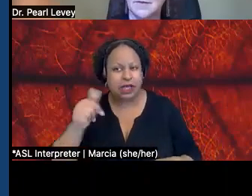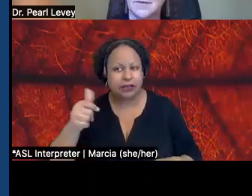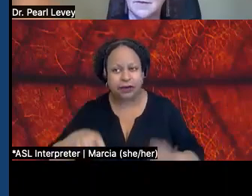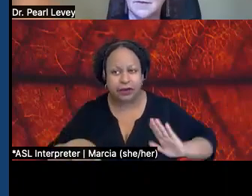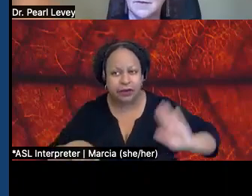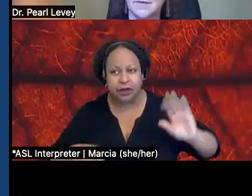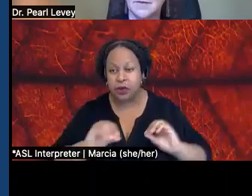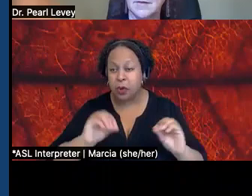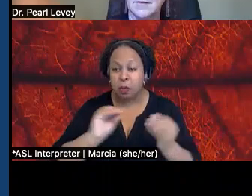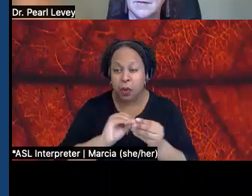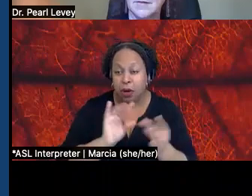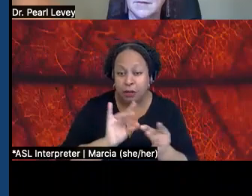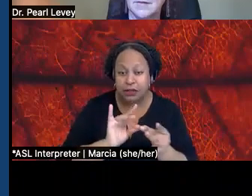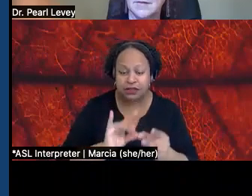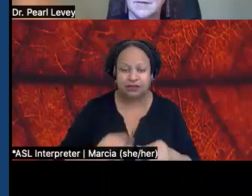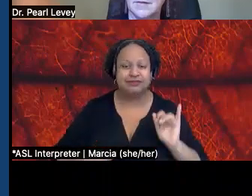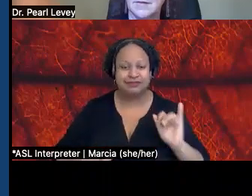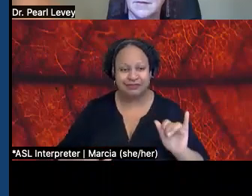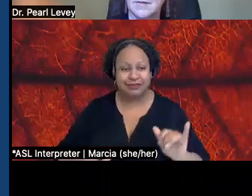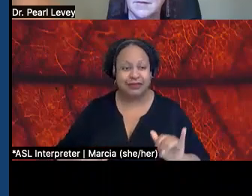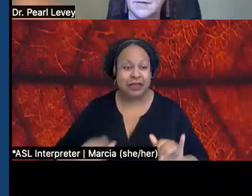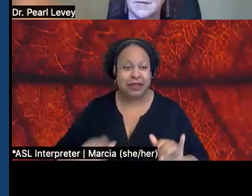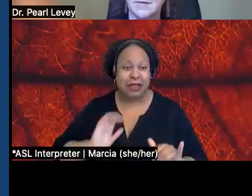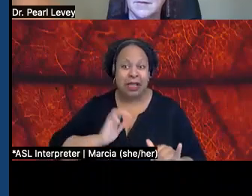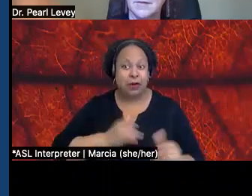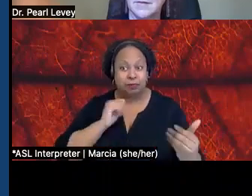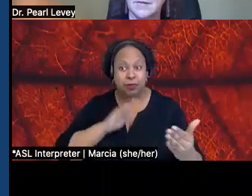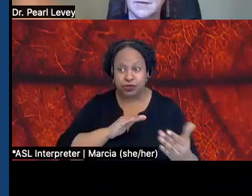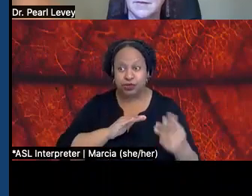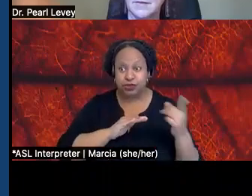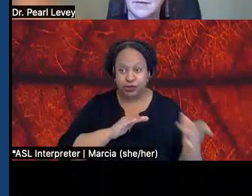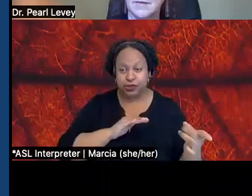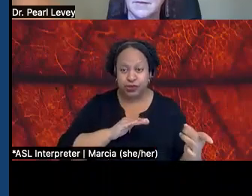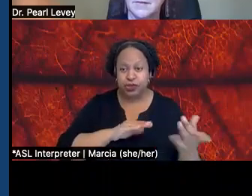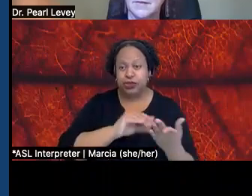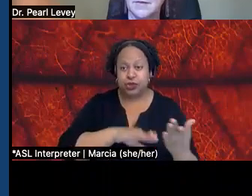So we actually did a multi-pronged approach with this. And obviously this is not a disability,